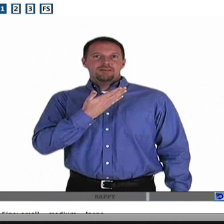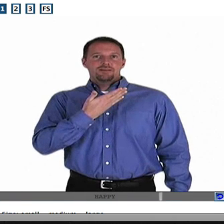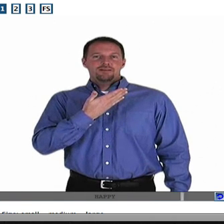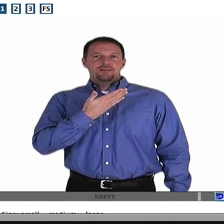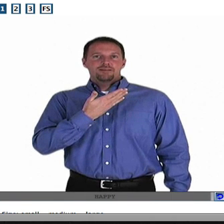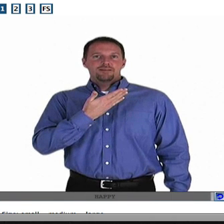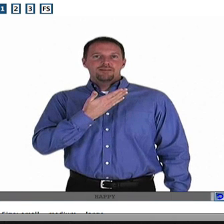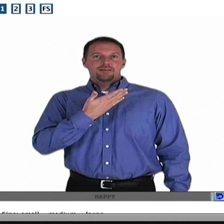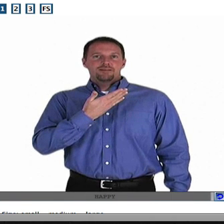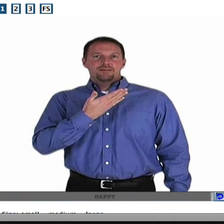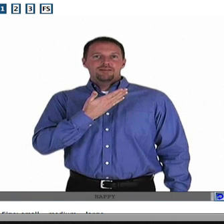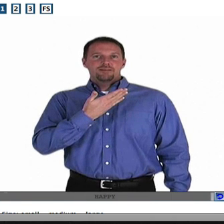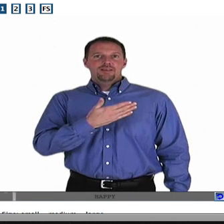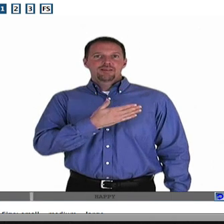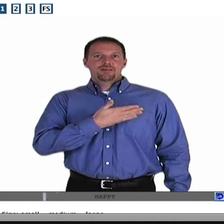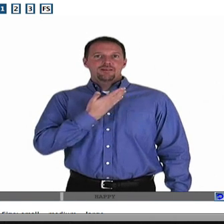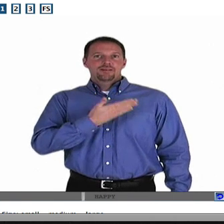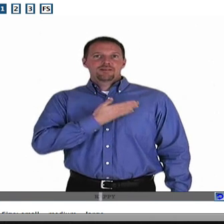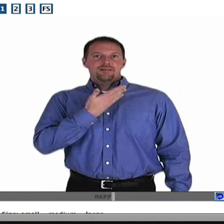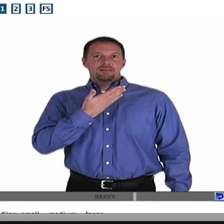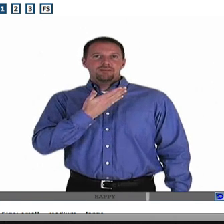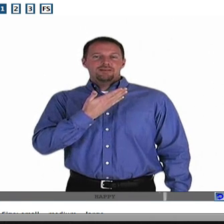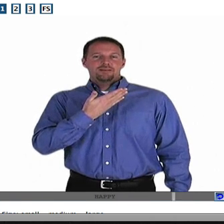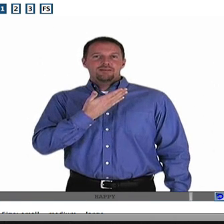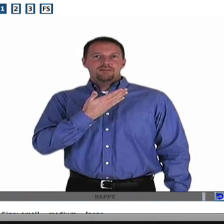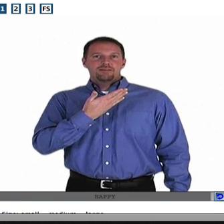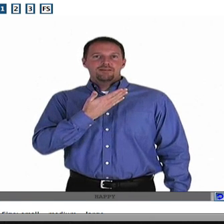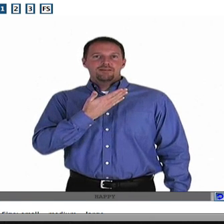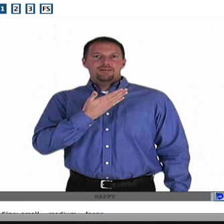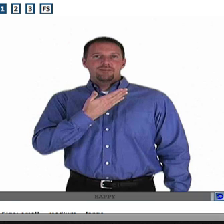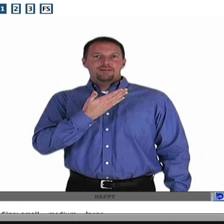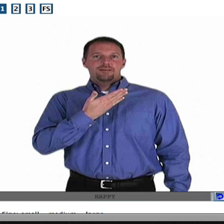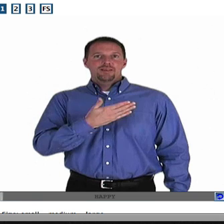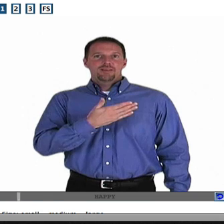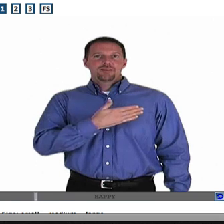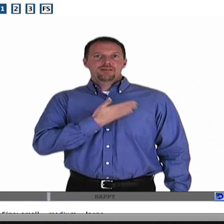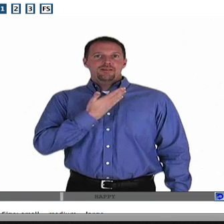The next button over is the fullscreen button. This button is only available on the large video side.